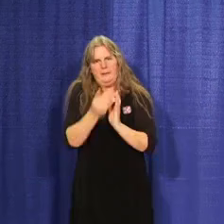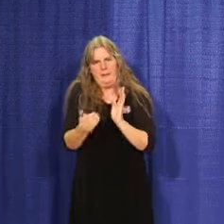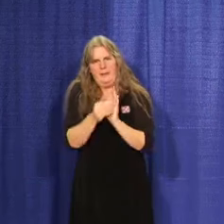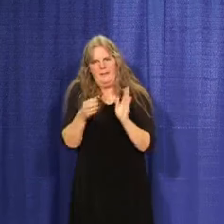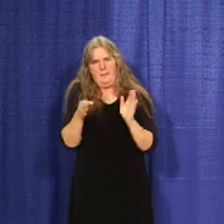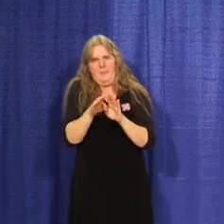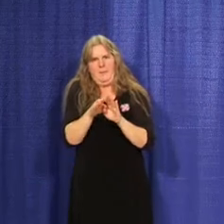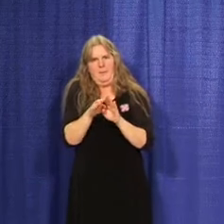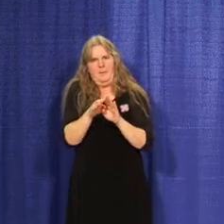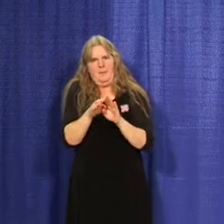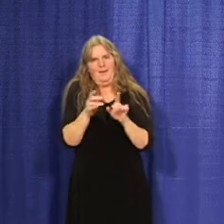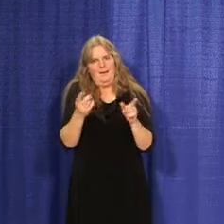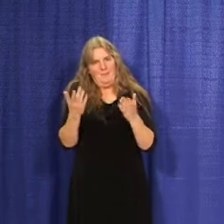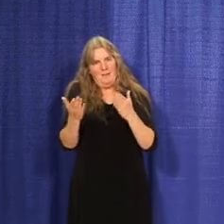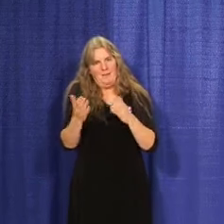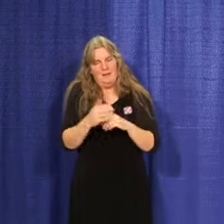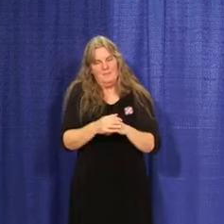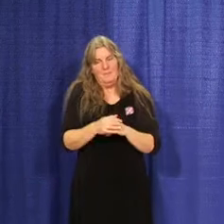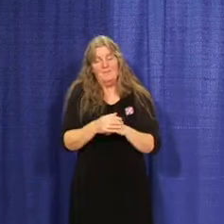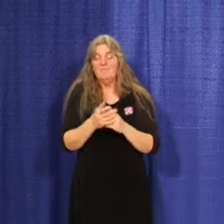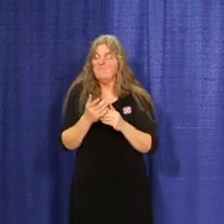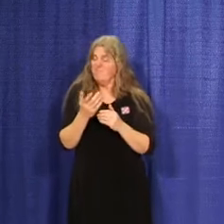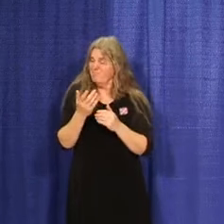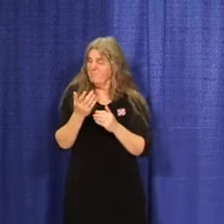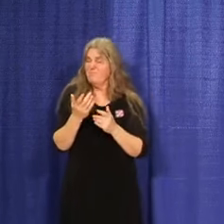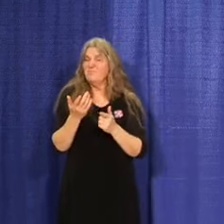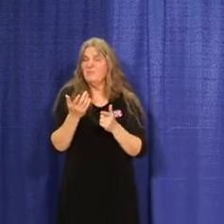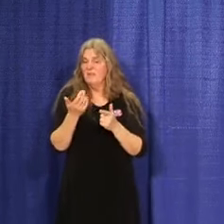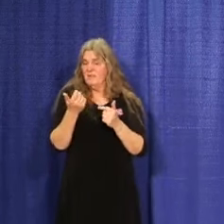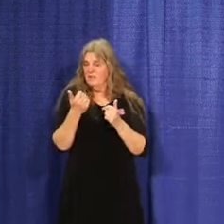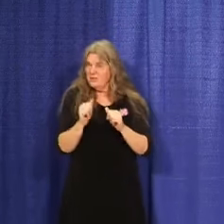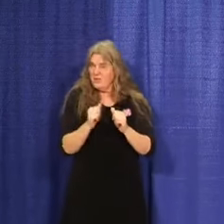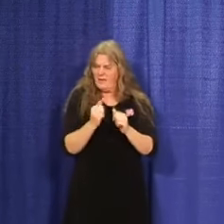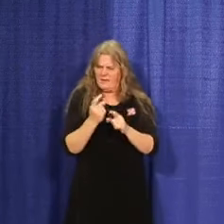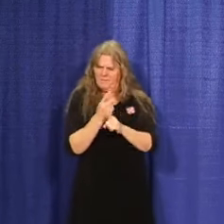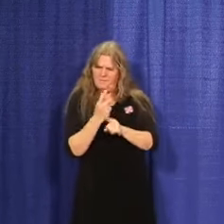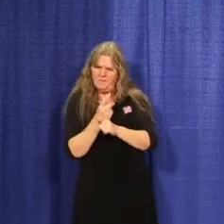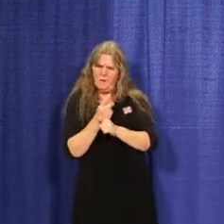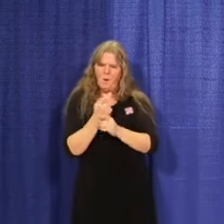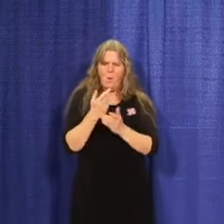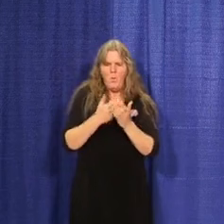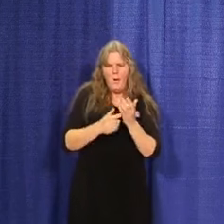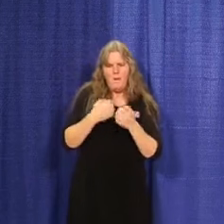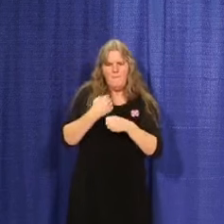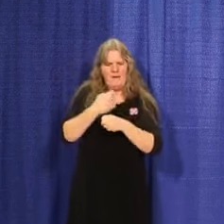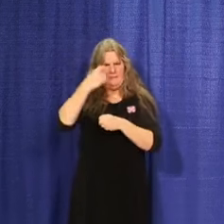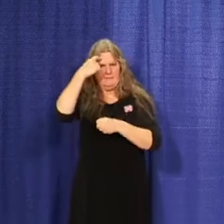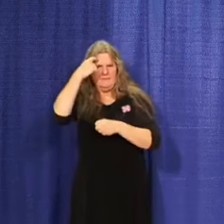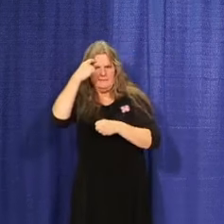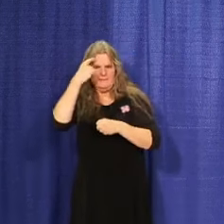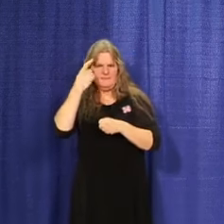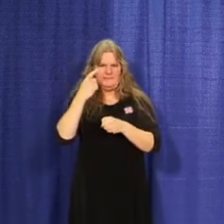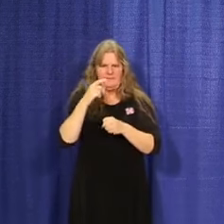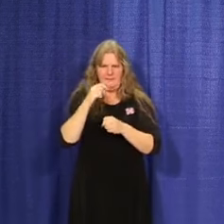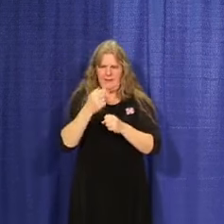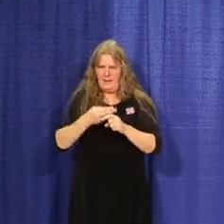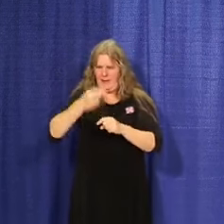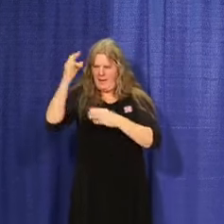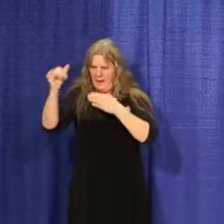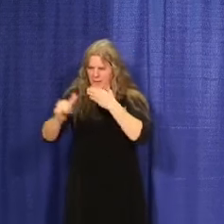including BC, we would try to be strategic and focused, going to places where we are seeing the highest risk.